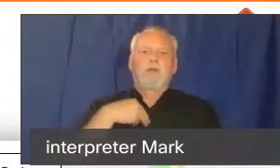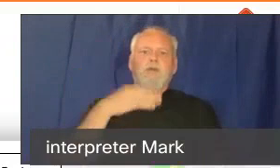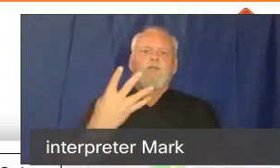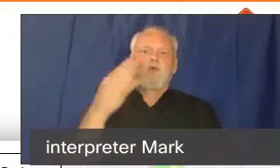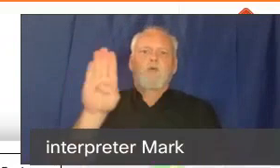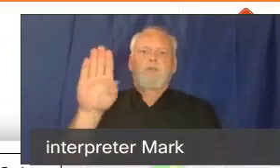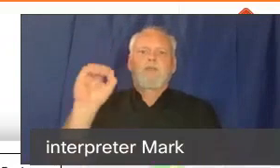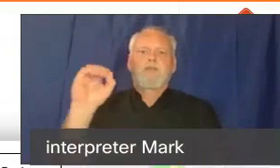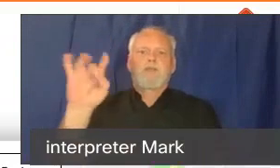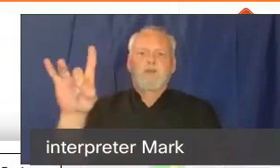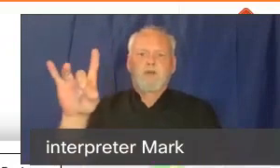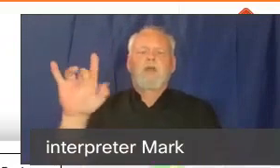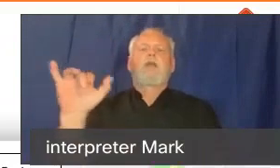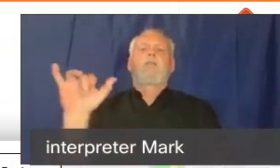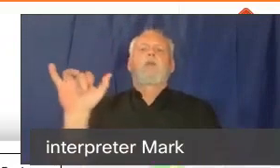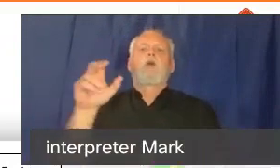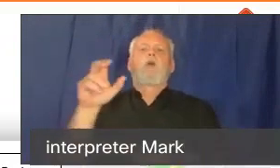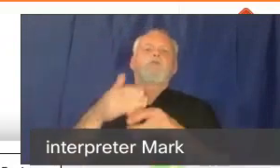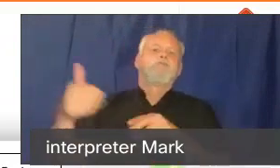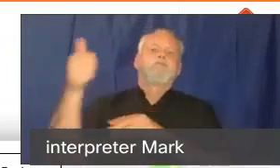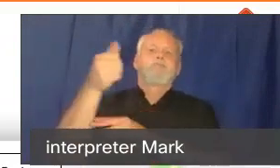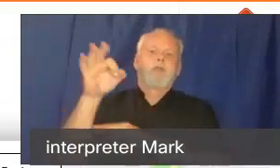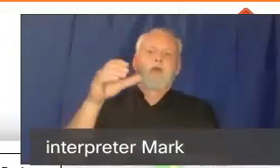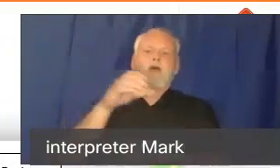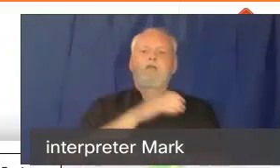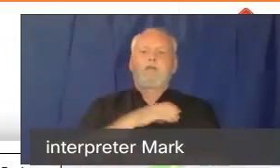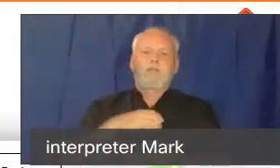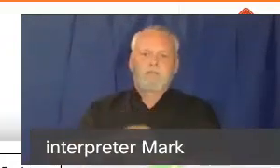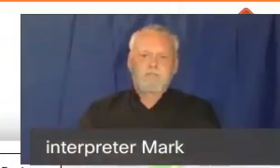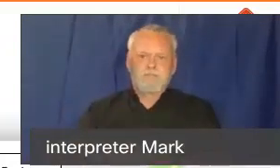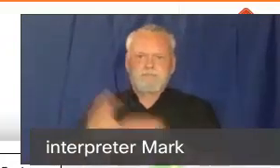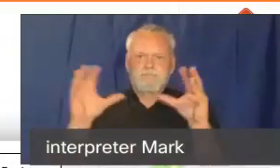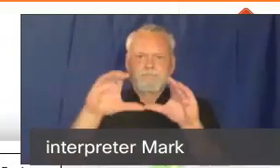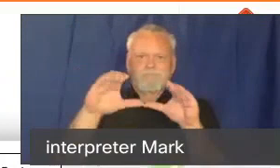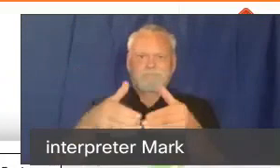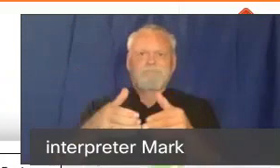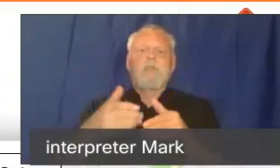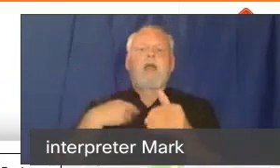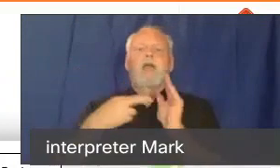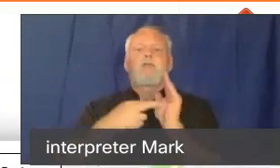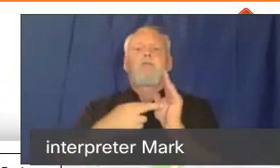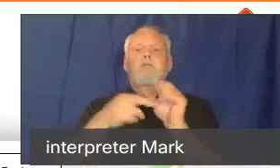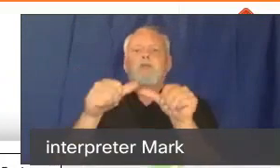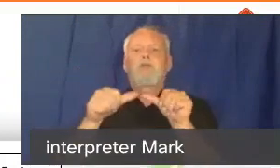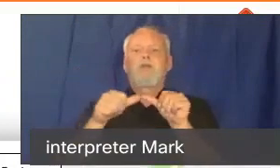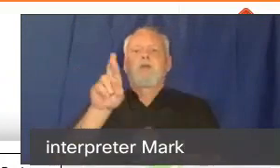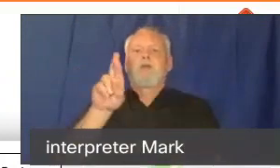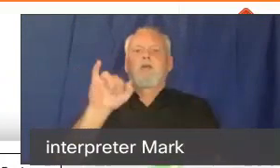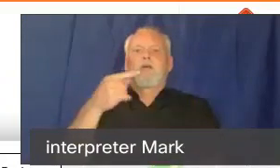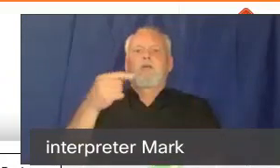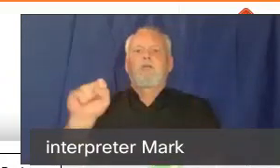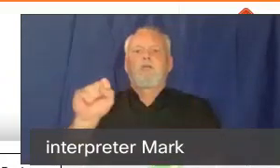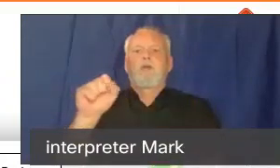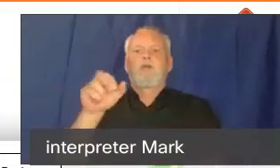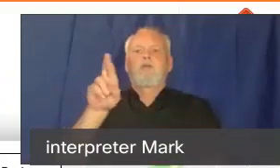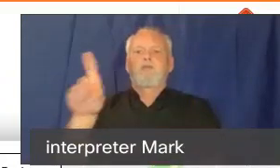Also, the chair of the commission, I represent the area of rigs road and 1st street mcdonald's.